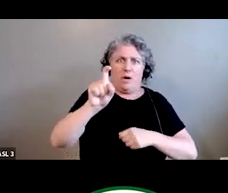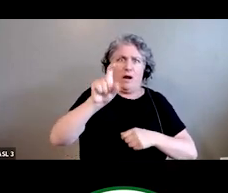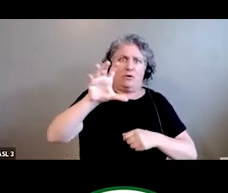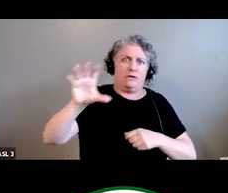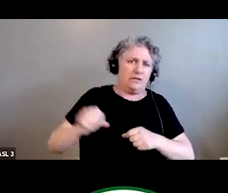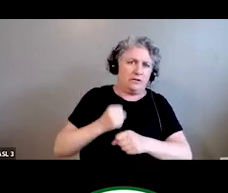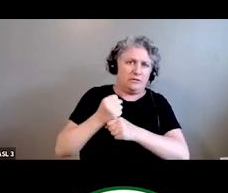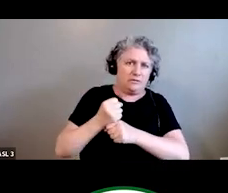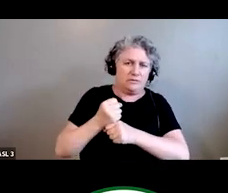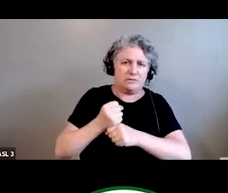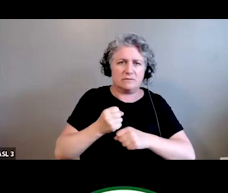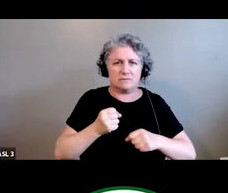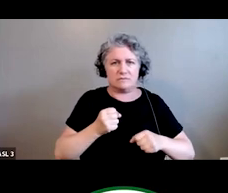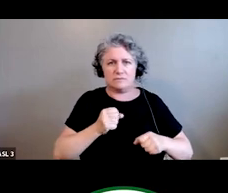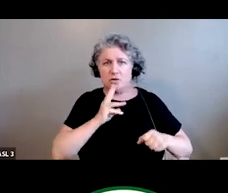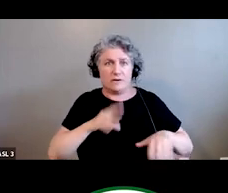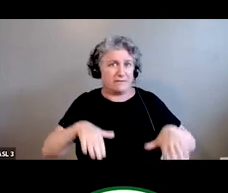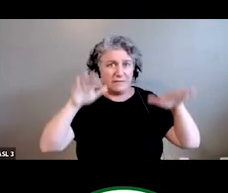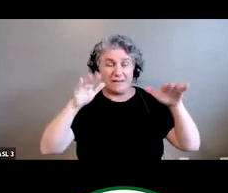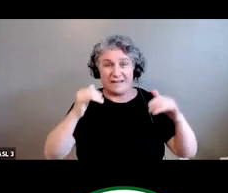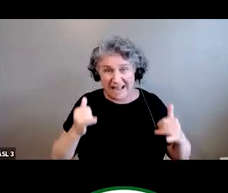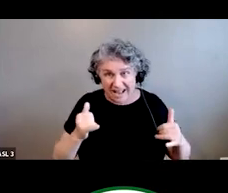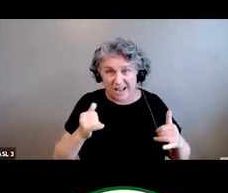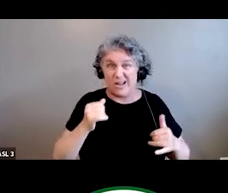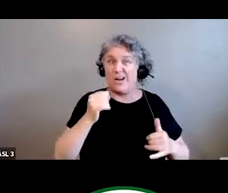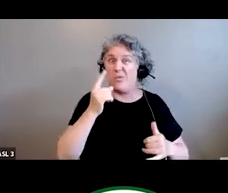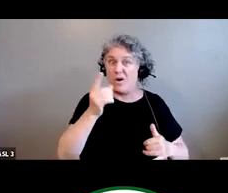I, you know, I'd love to think that that is true, but I'm concerned just like Sabel said,